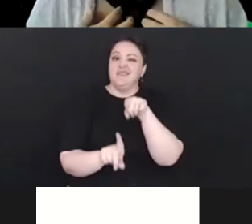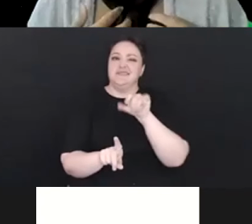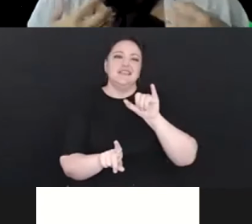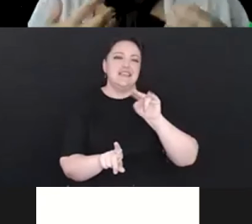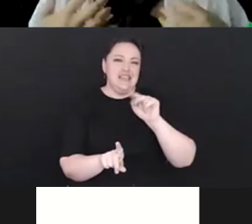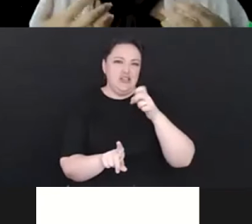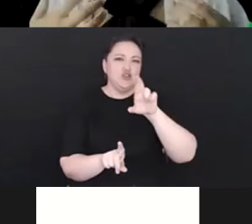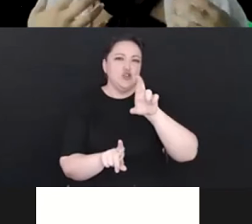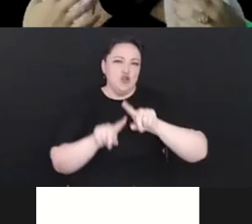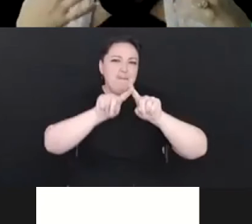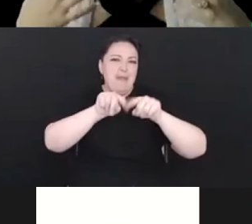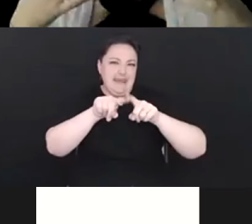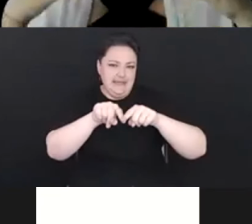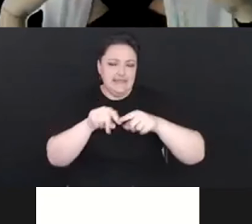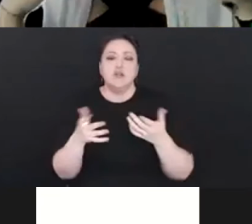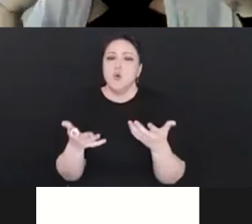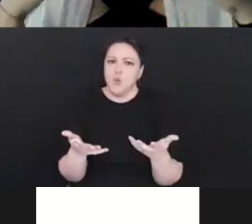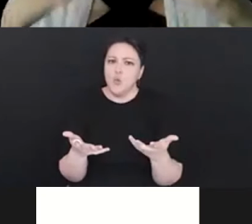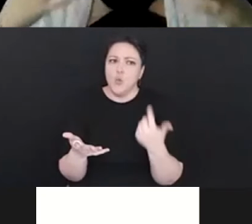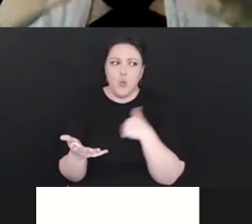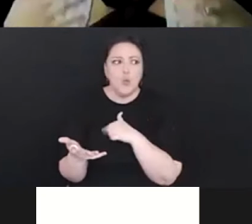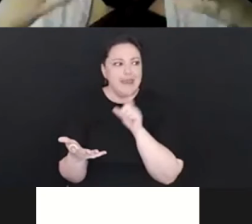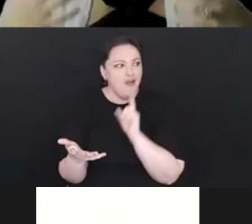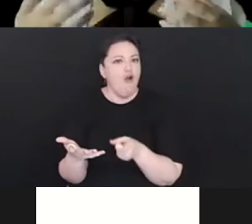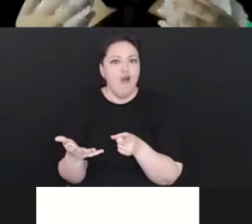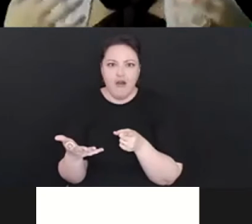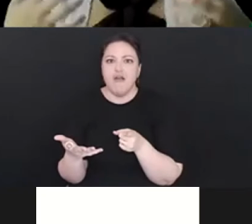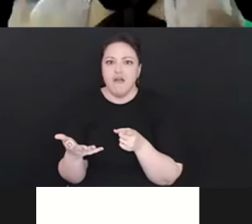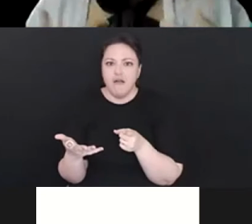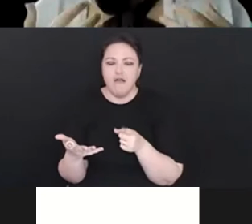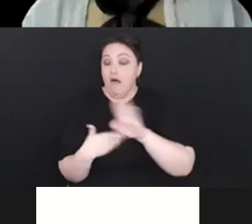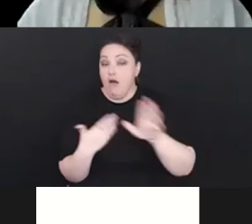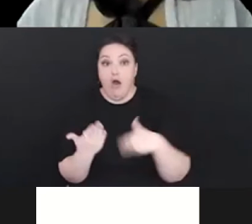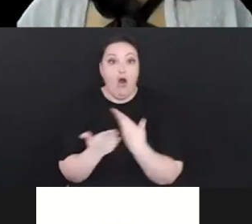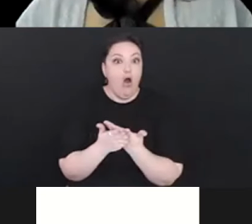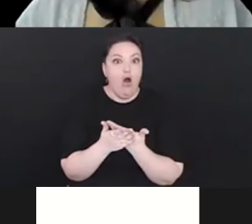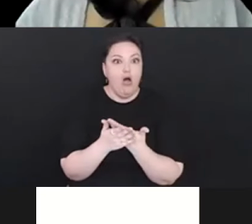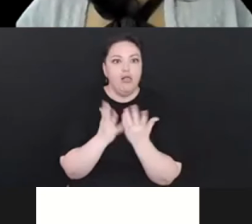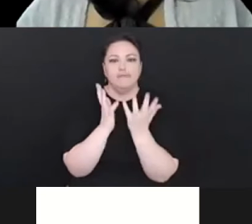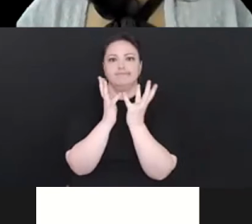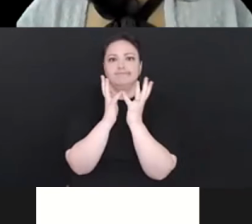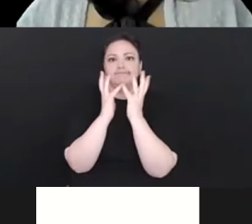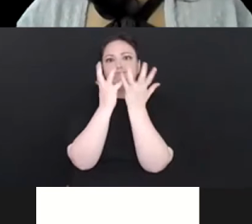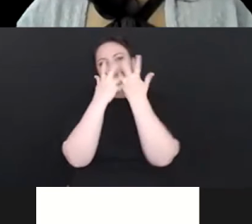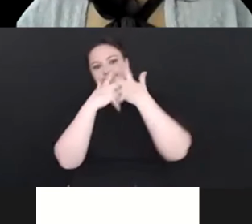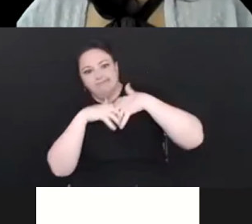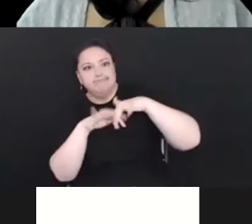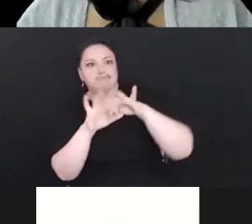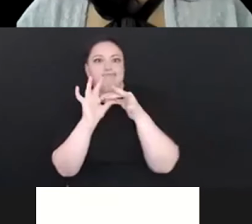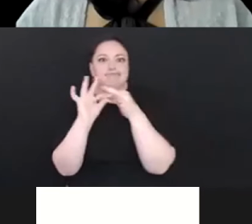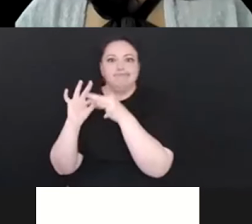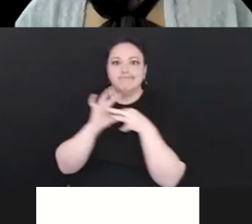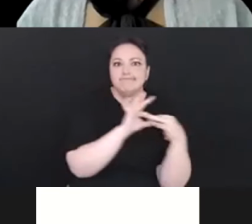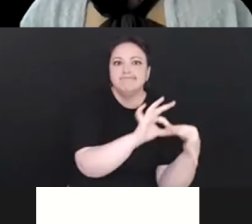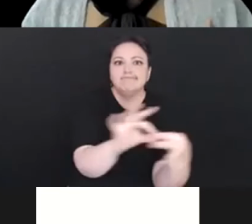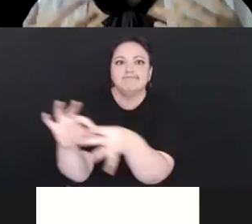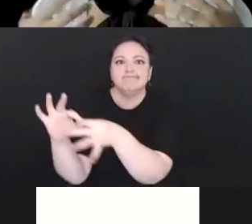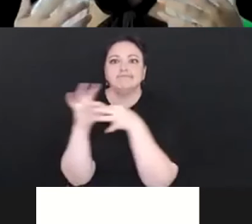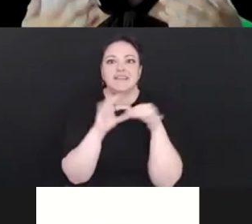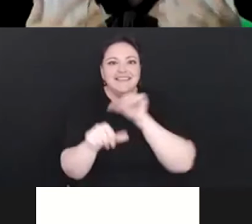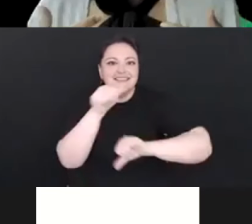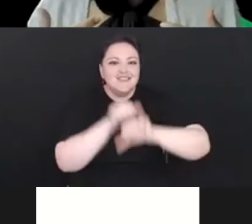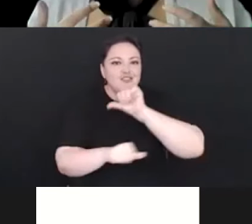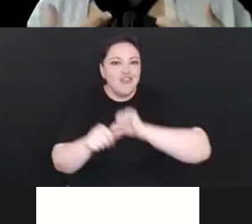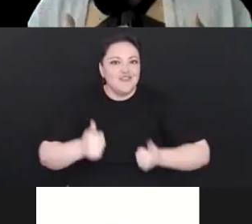that we are in, we are all intertwined with each other's lives and the more that we can